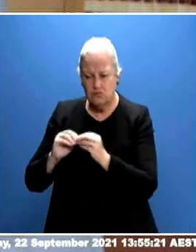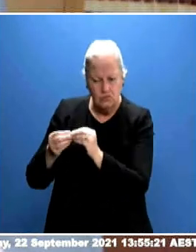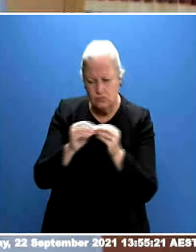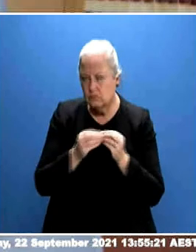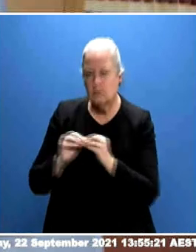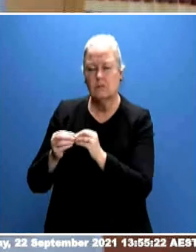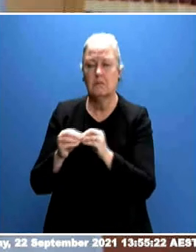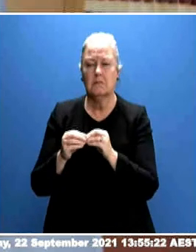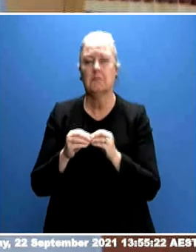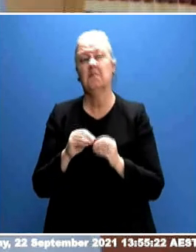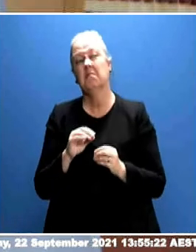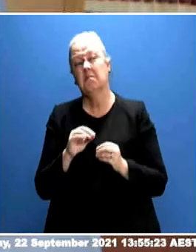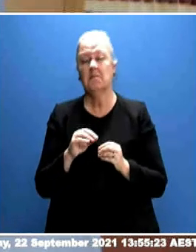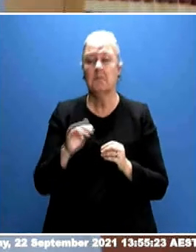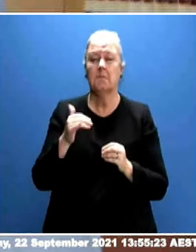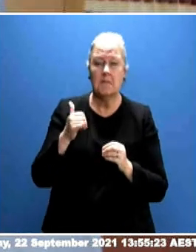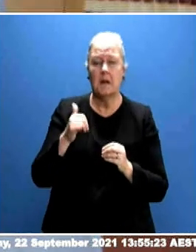a period of backwards and forwards around the referral.